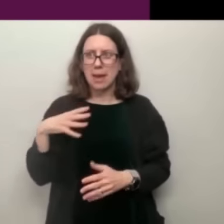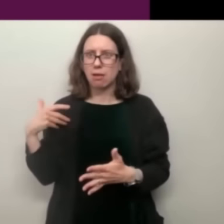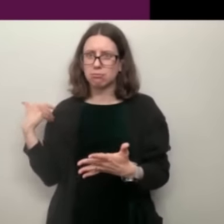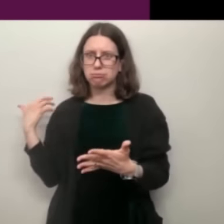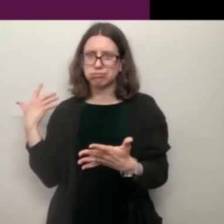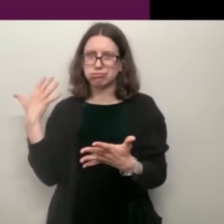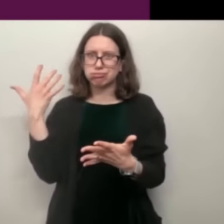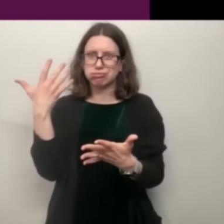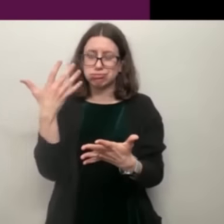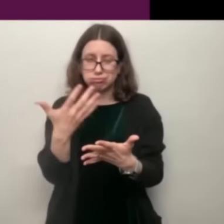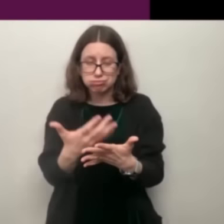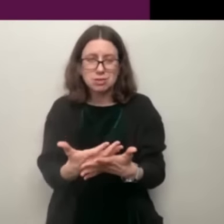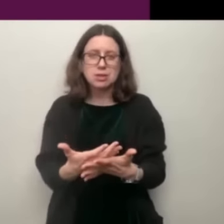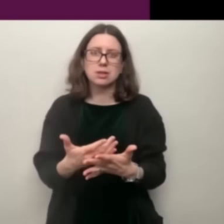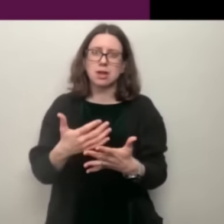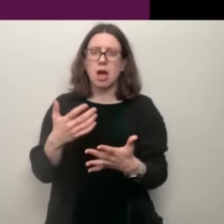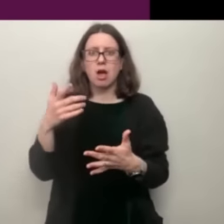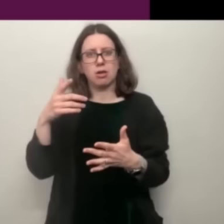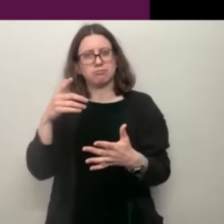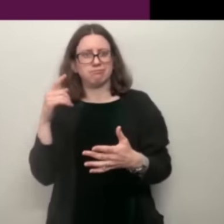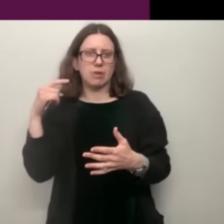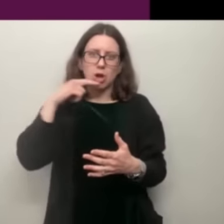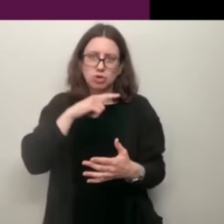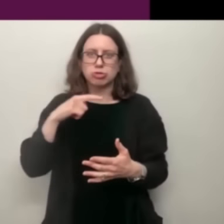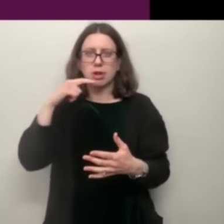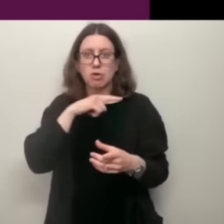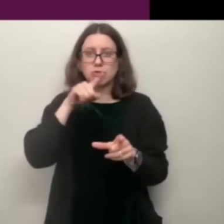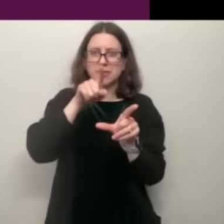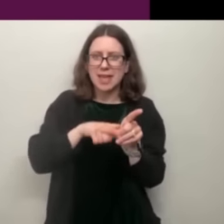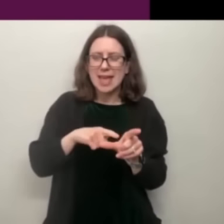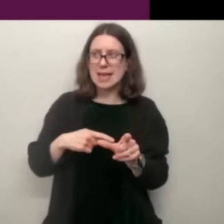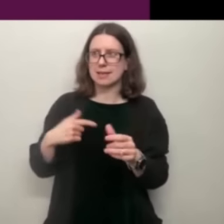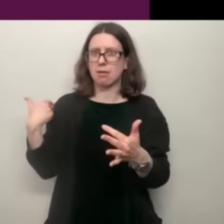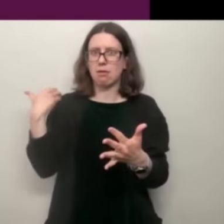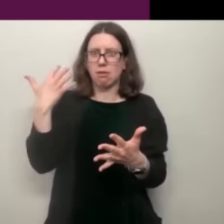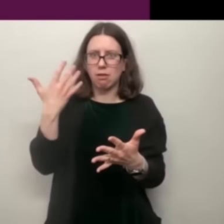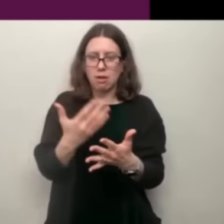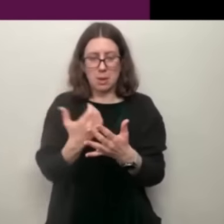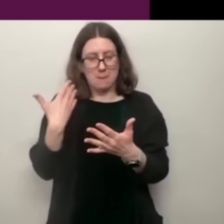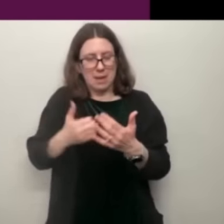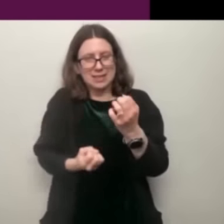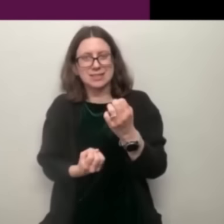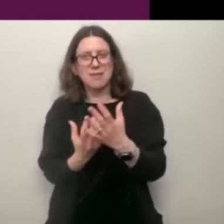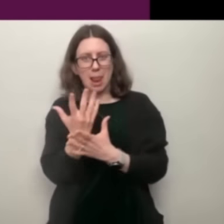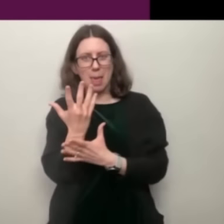for centuries and Coalbrookdale was about to make its mark on the world in no uncertain terms.